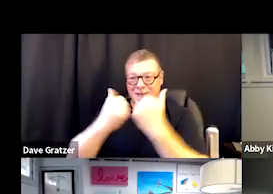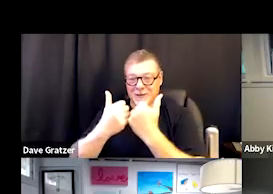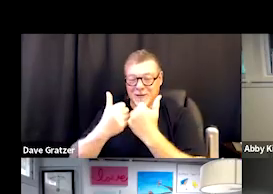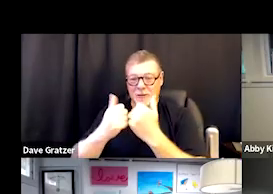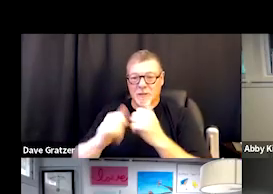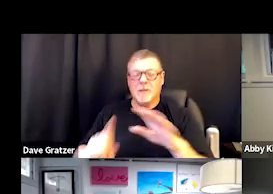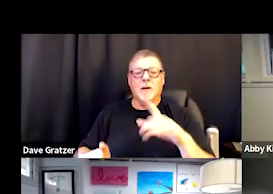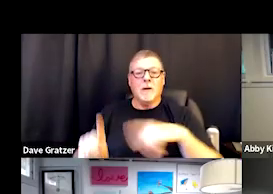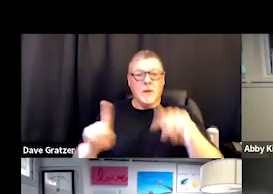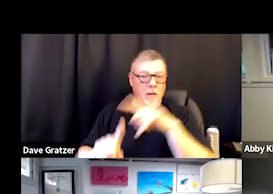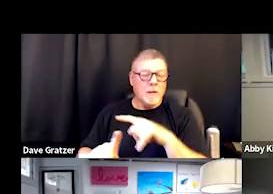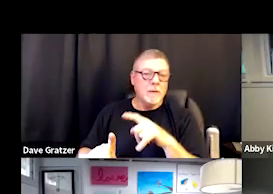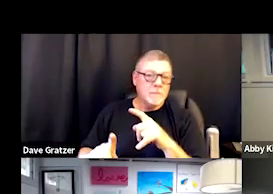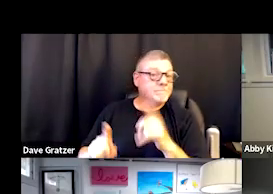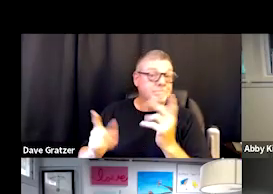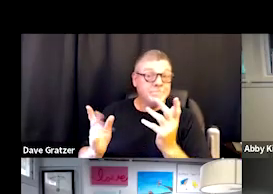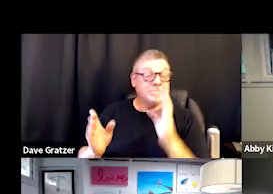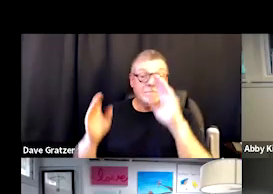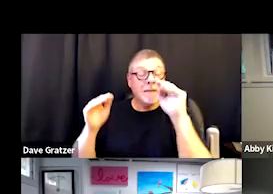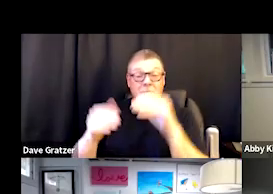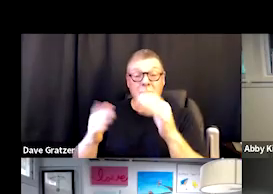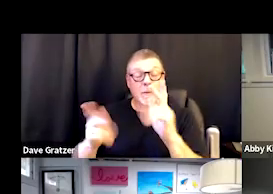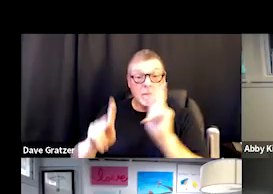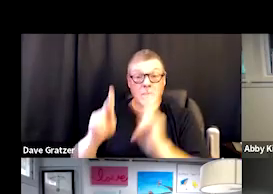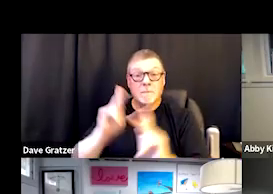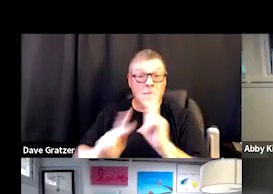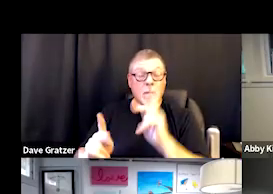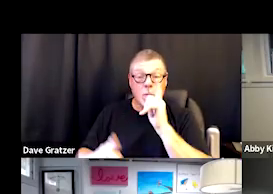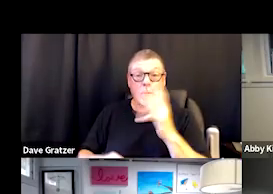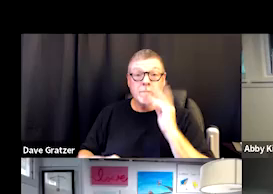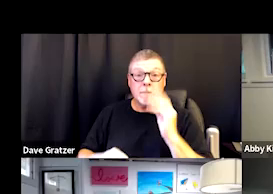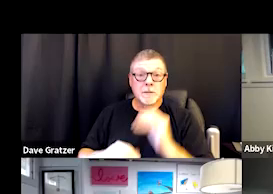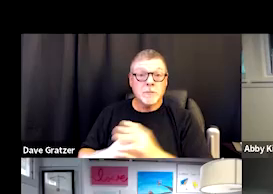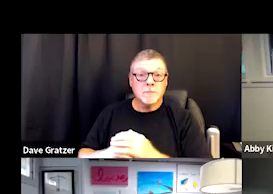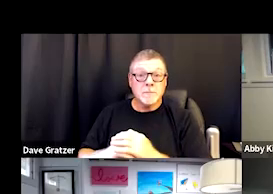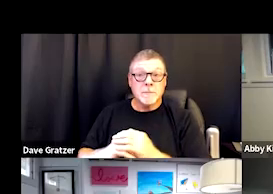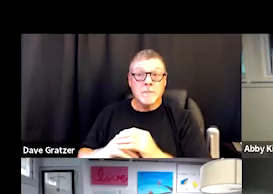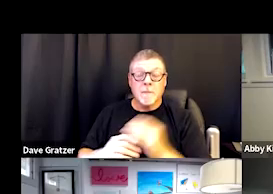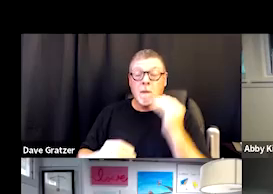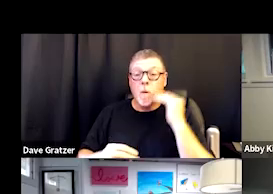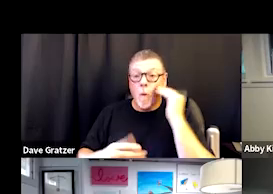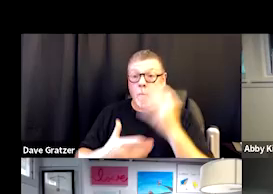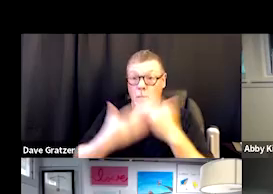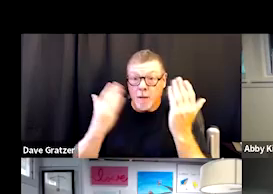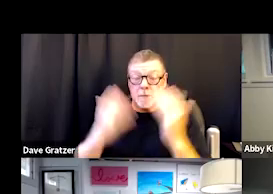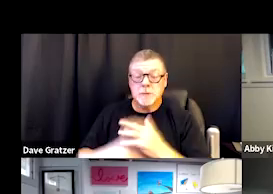on serving individuals who are experiencing risk of homelessness and talking with them about that,